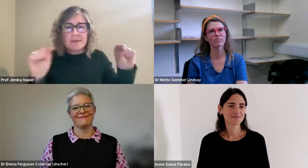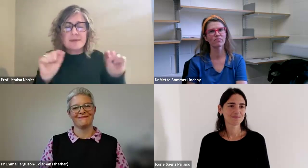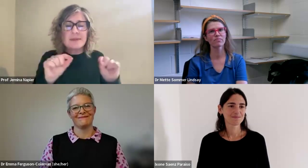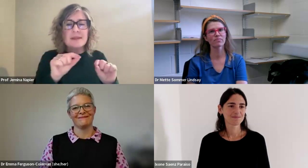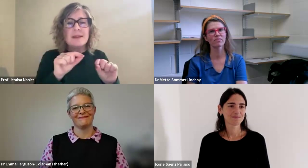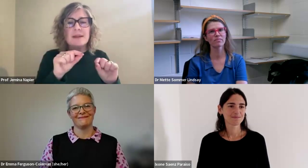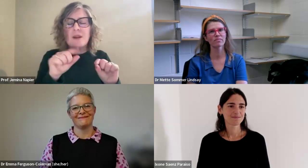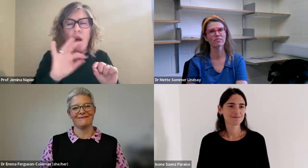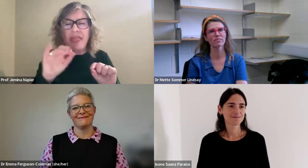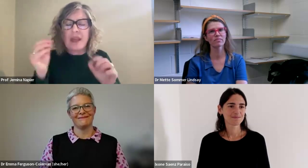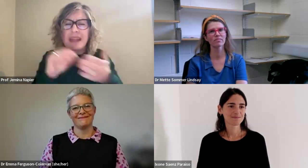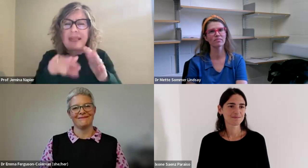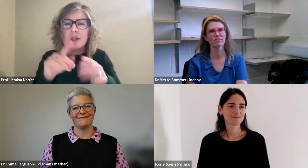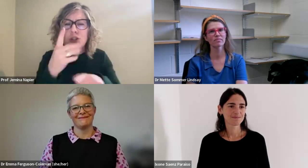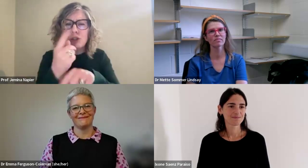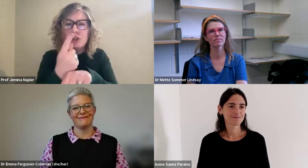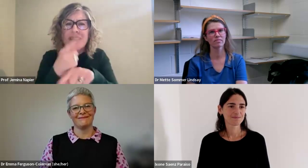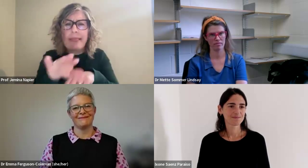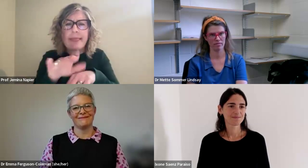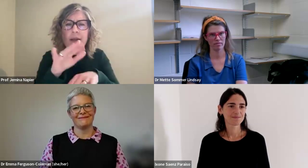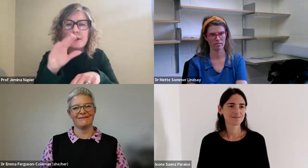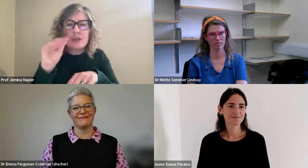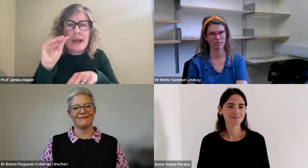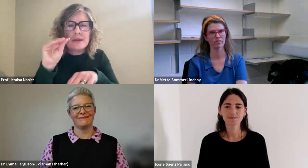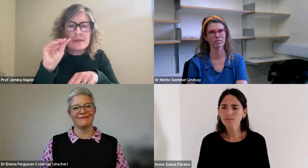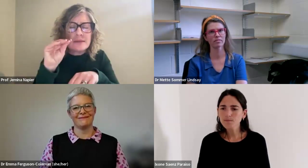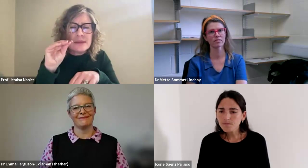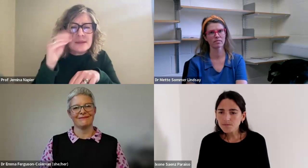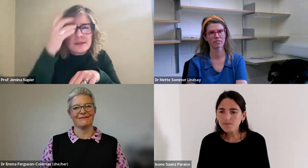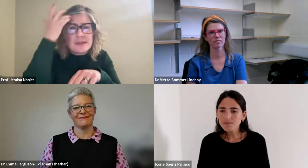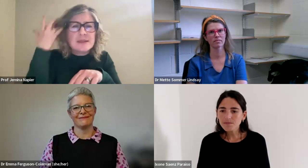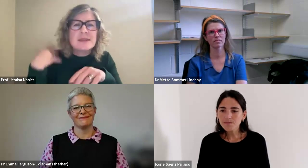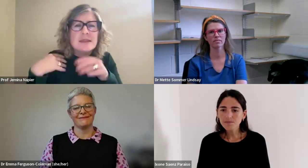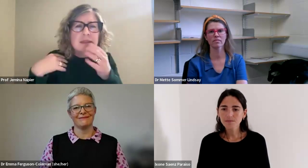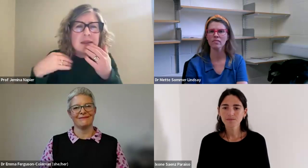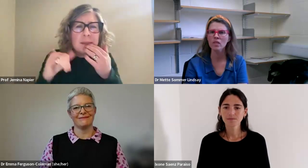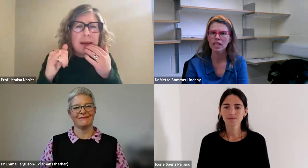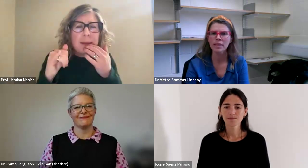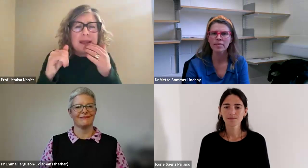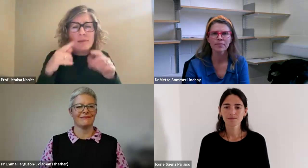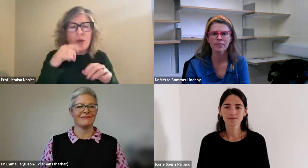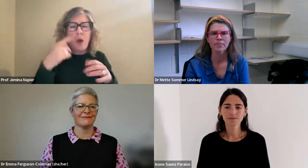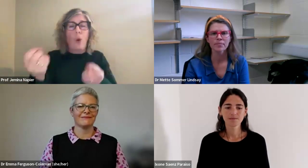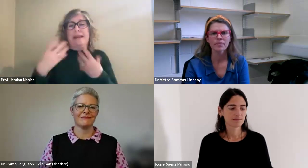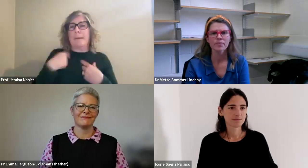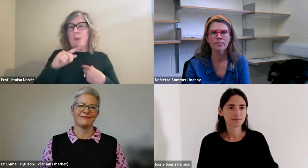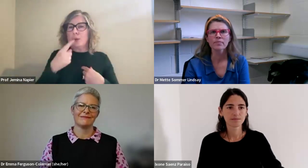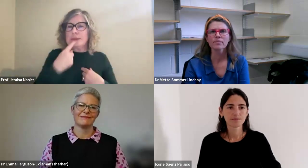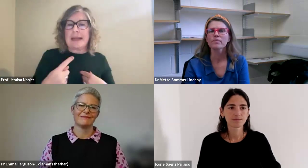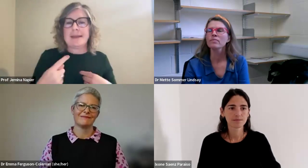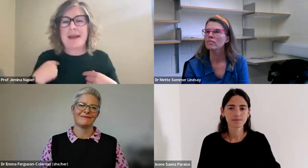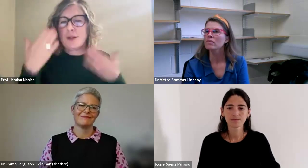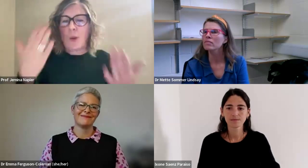slide to show us, don't you? a slide or are you going to put something in the chat? Okay well tell